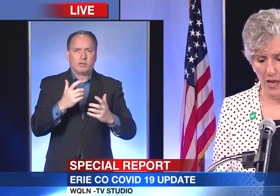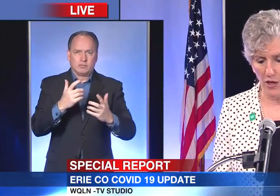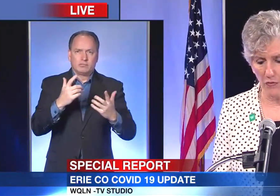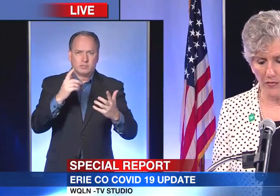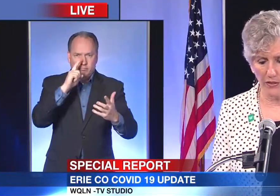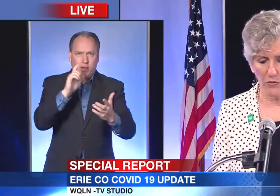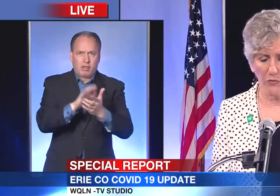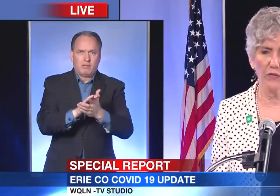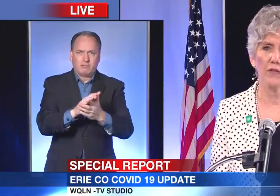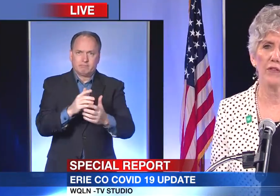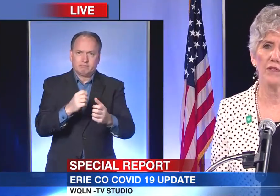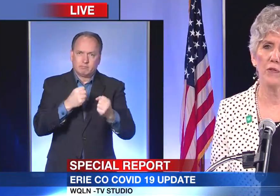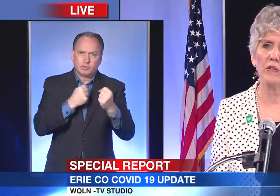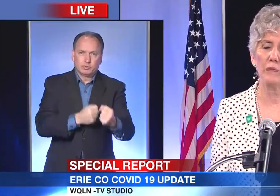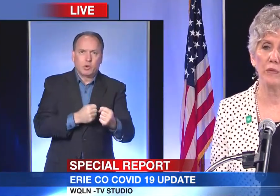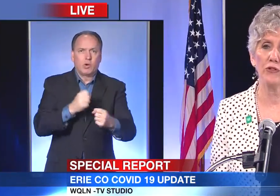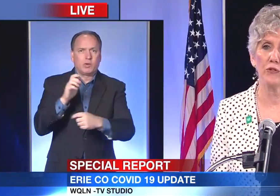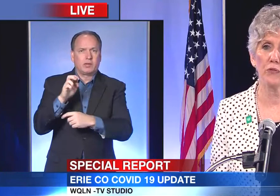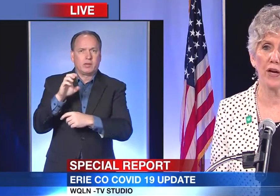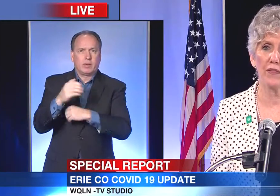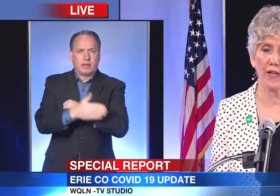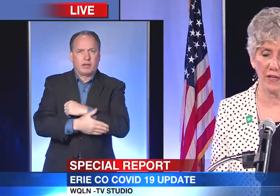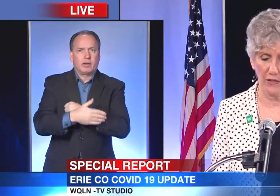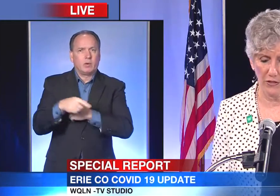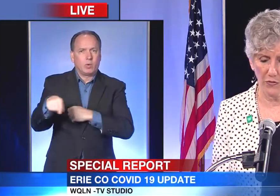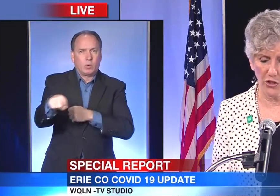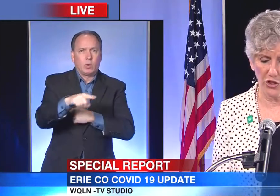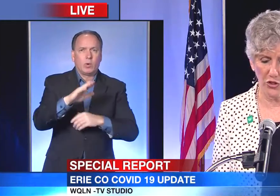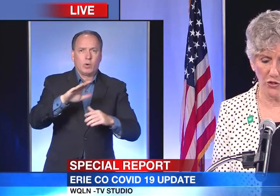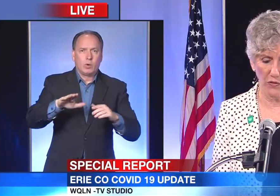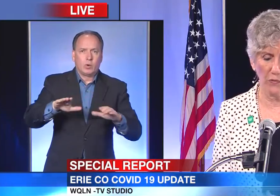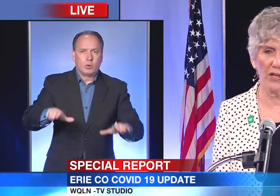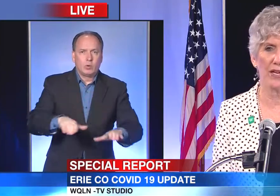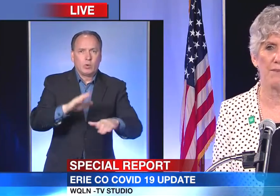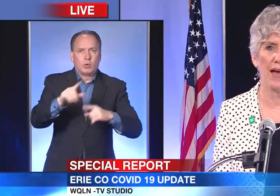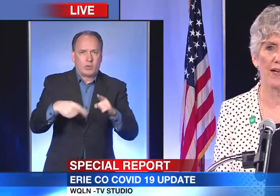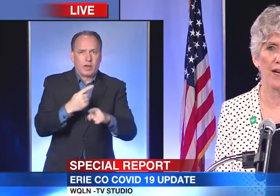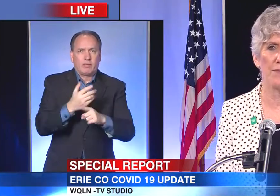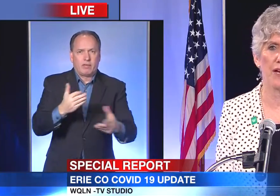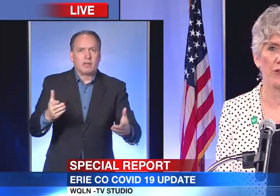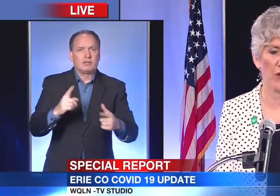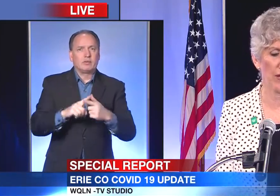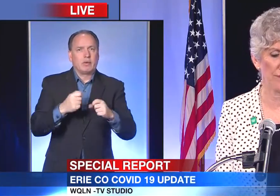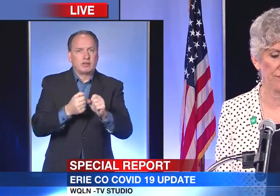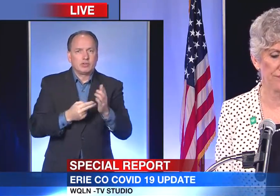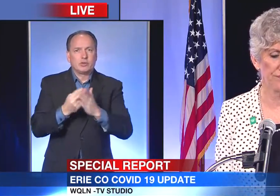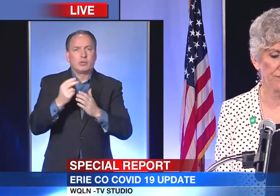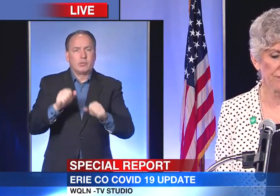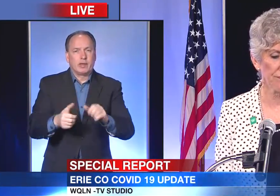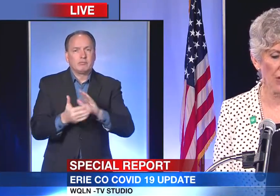EXAMPLE. I BELIEVE IN ERIE COUNTY, AND OUR RESIDENTS, THAT WE WILL DO